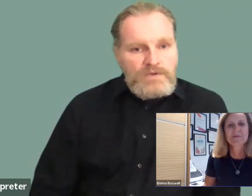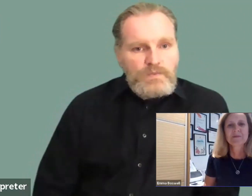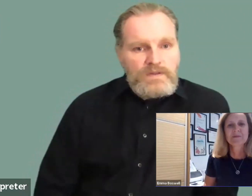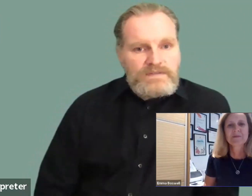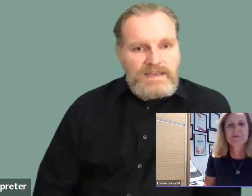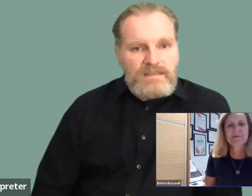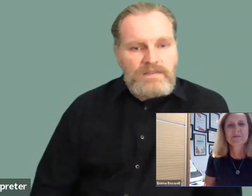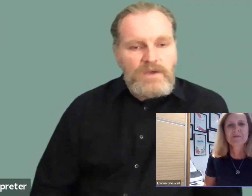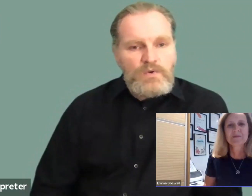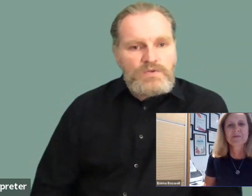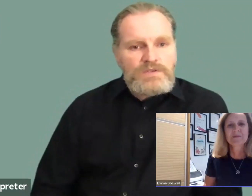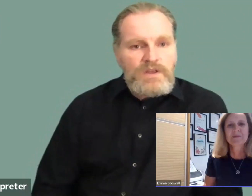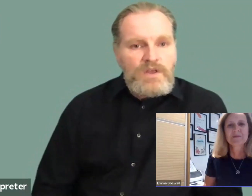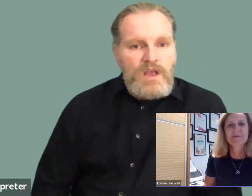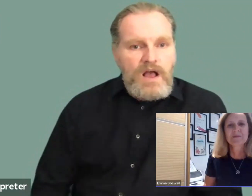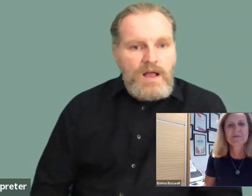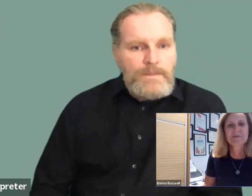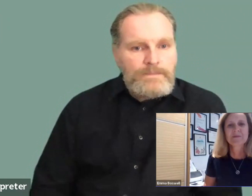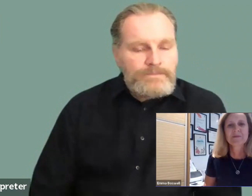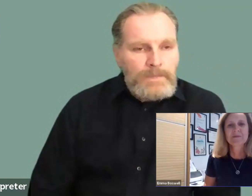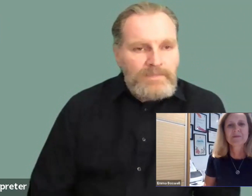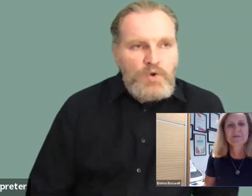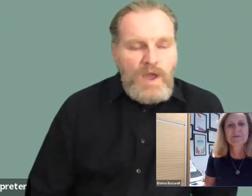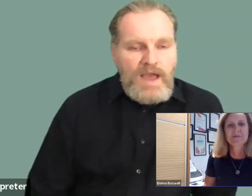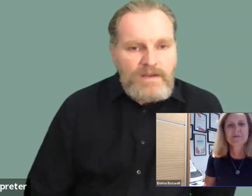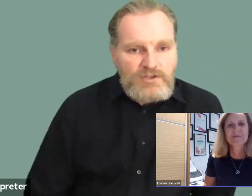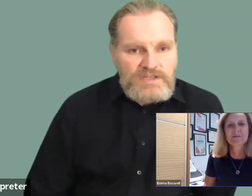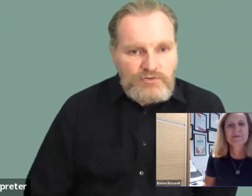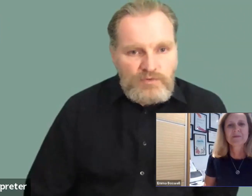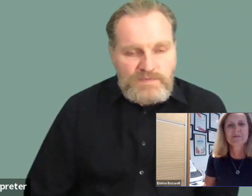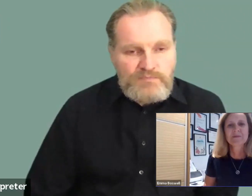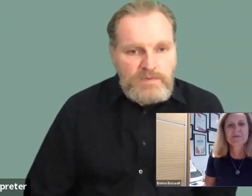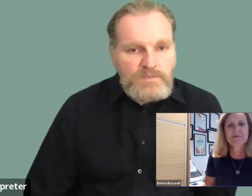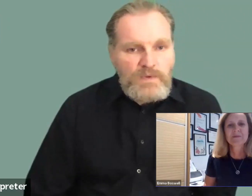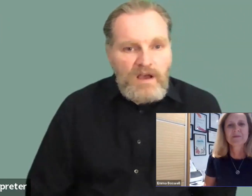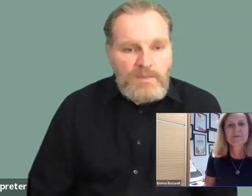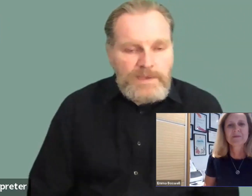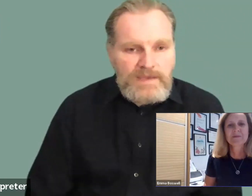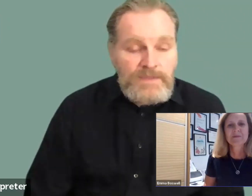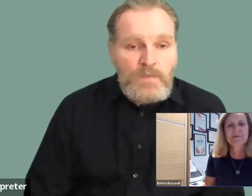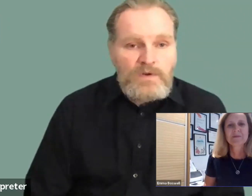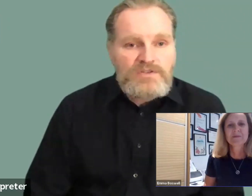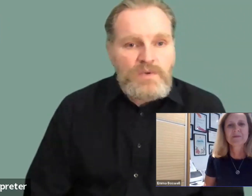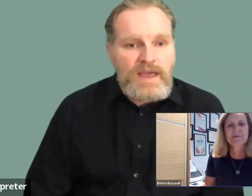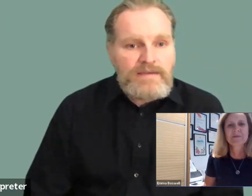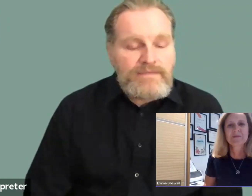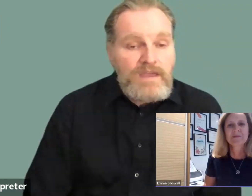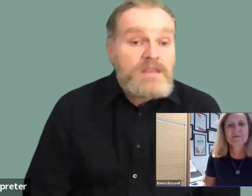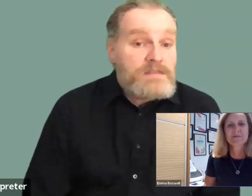it's worth to say that those who have Usher syndrome and problems with RP will also have